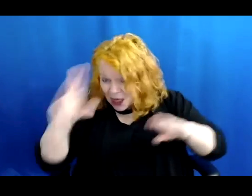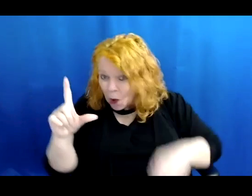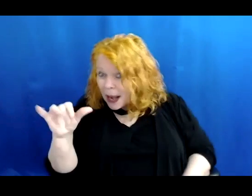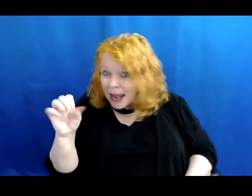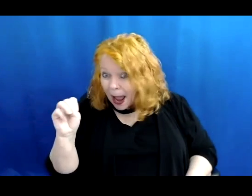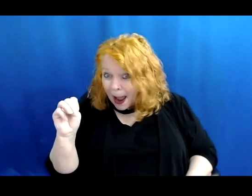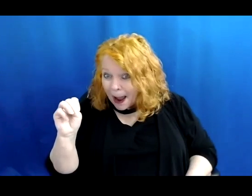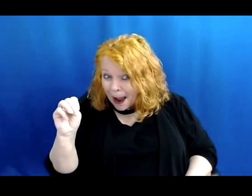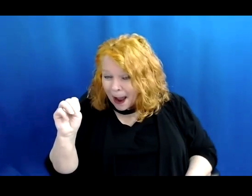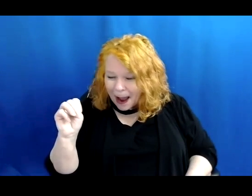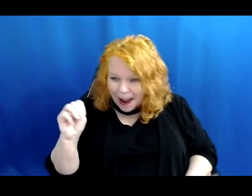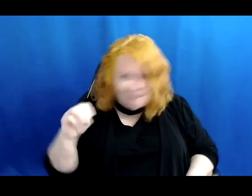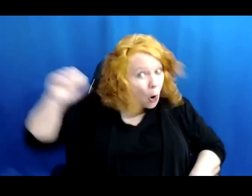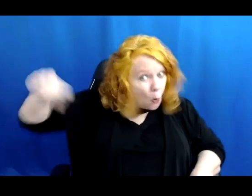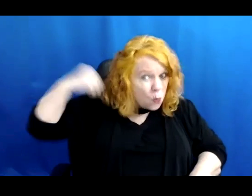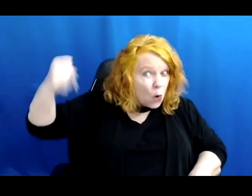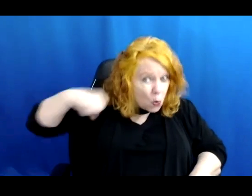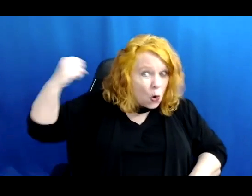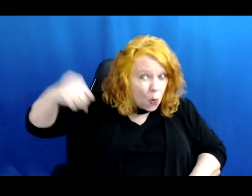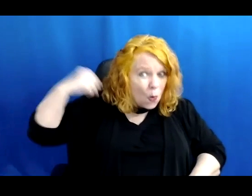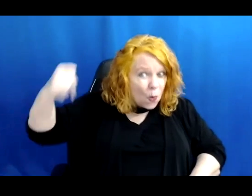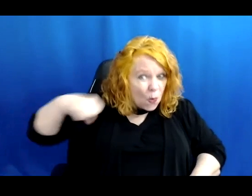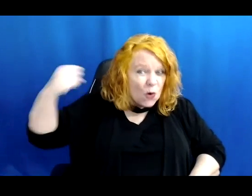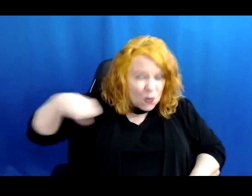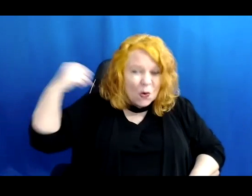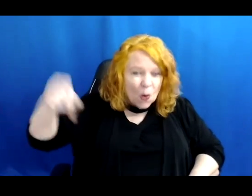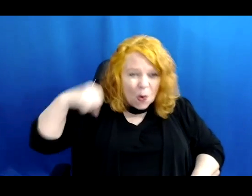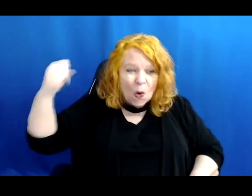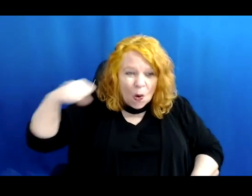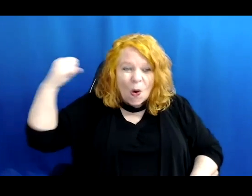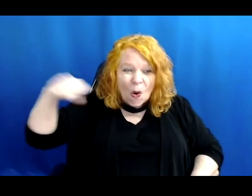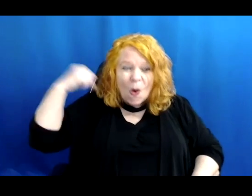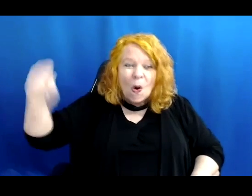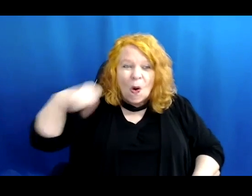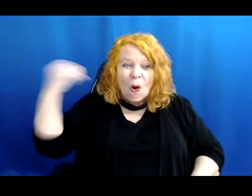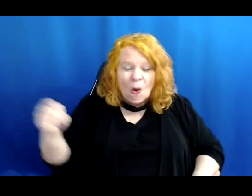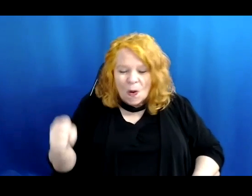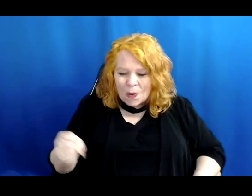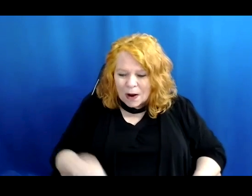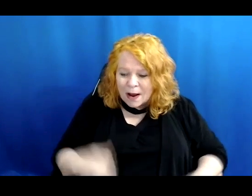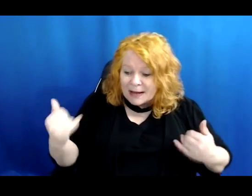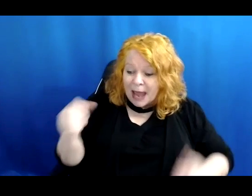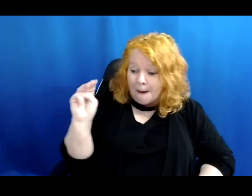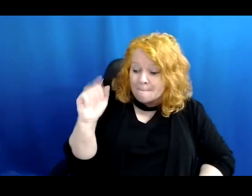Liam, Liam, hello, Liam. WOOH. WOOH. WOOH. Marian Marian, hello Marian.